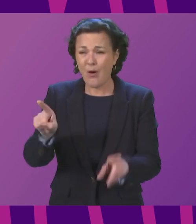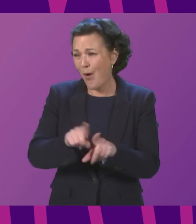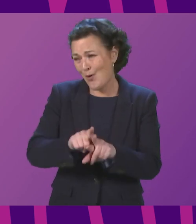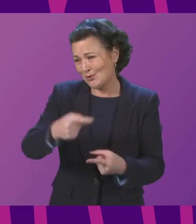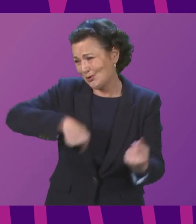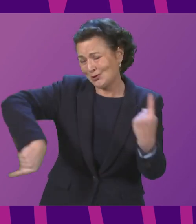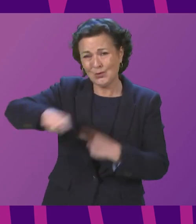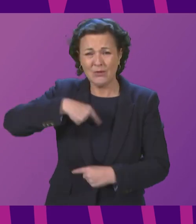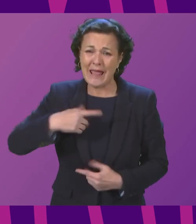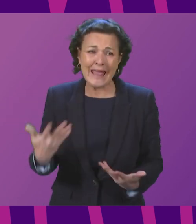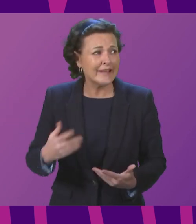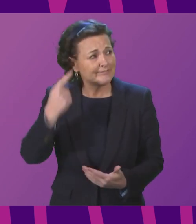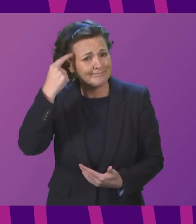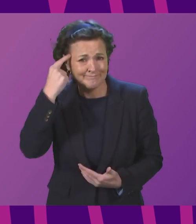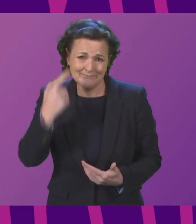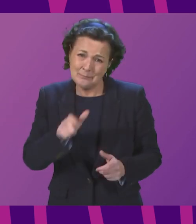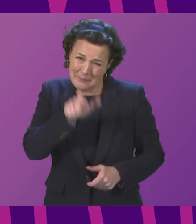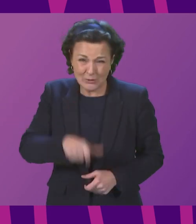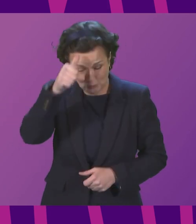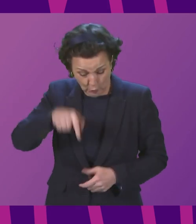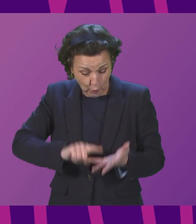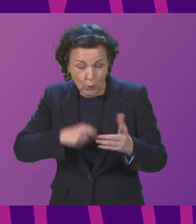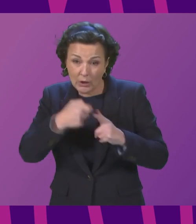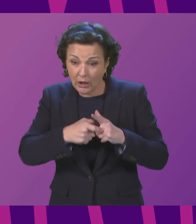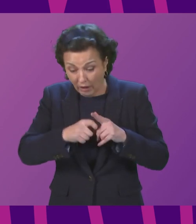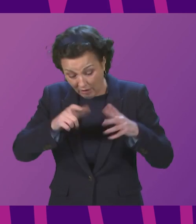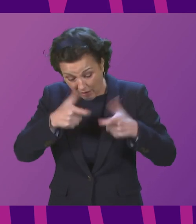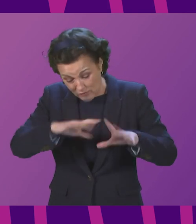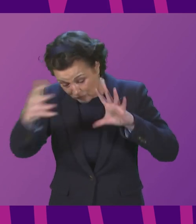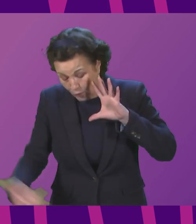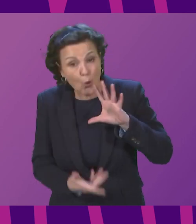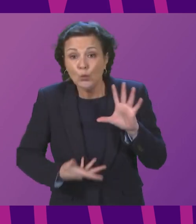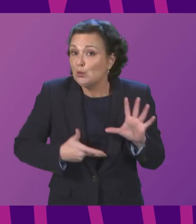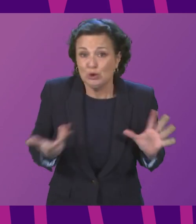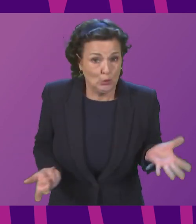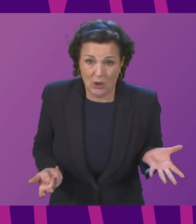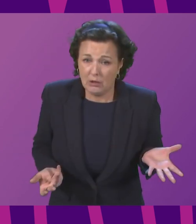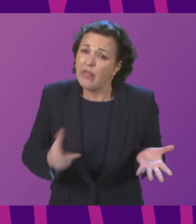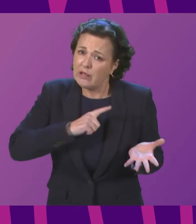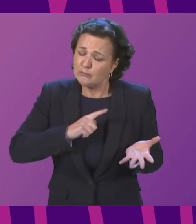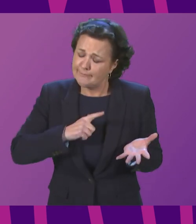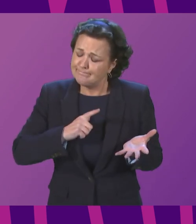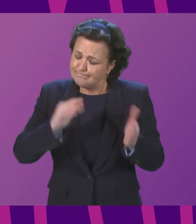of the UK and in countries across the world. That is why we are determined to keep schools open.